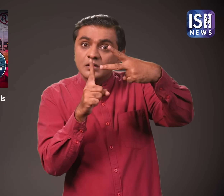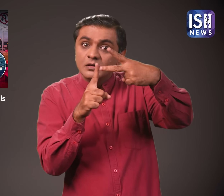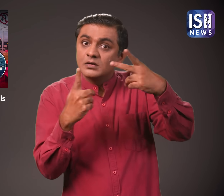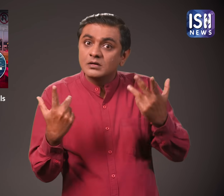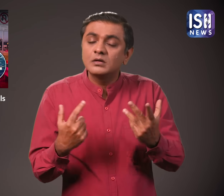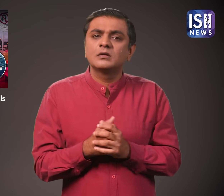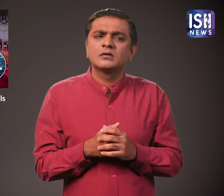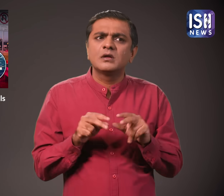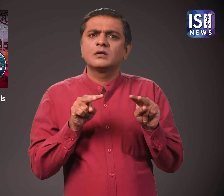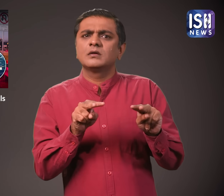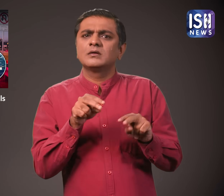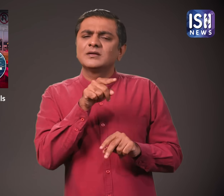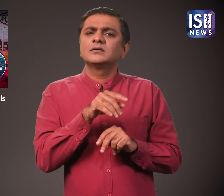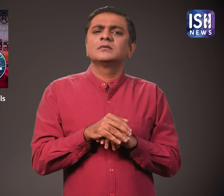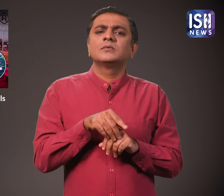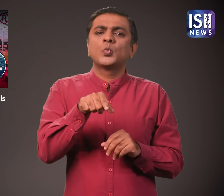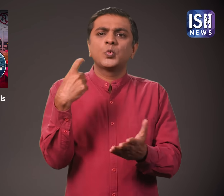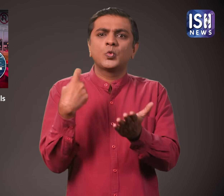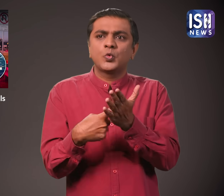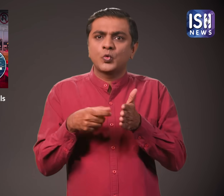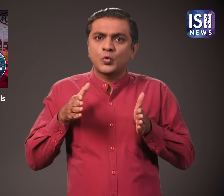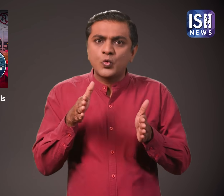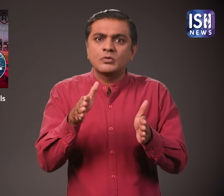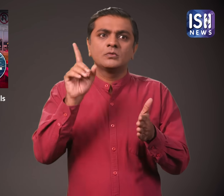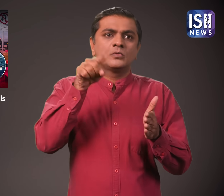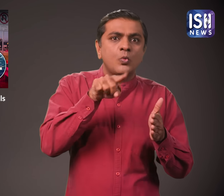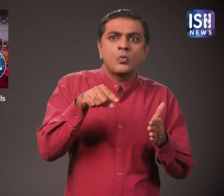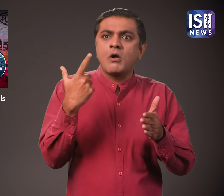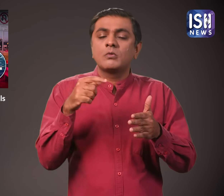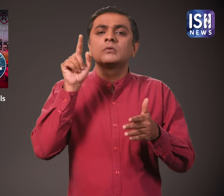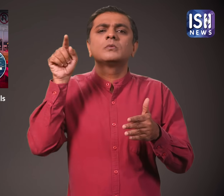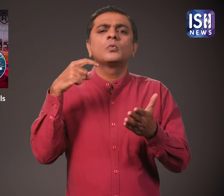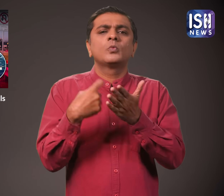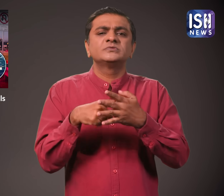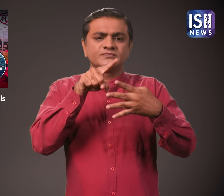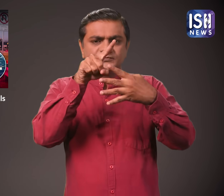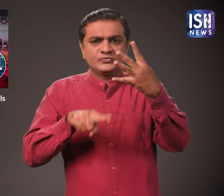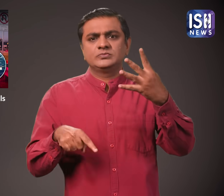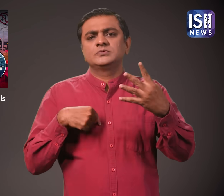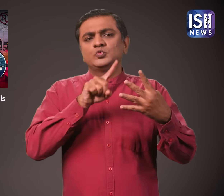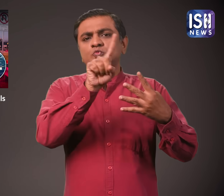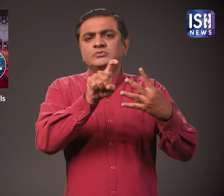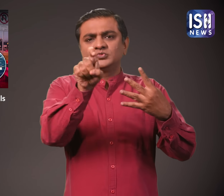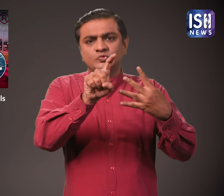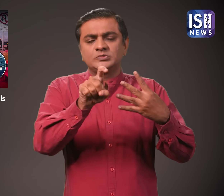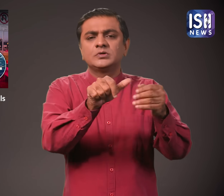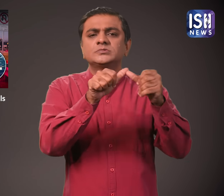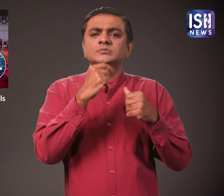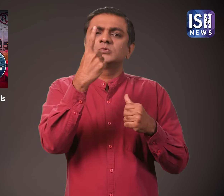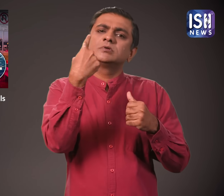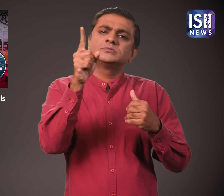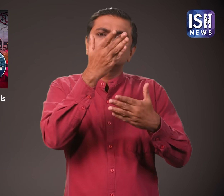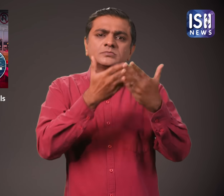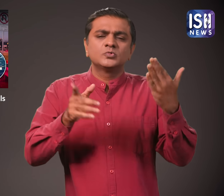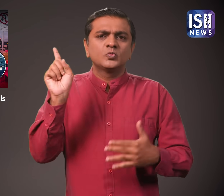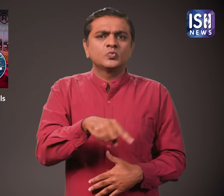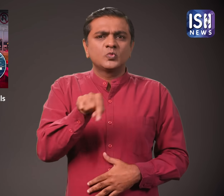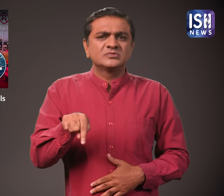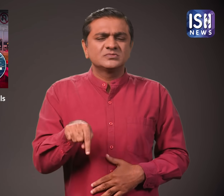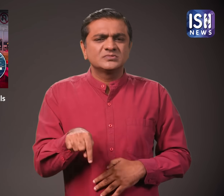2. Also, he could identify only 1 out of 4 road signs correctly.